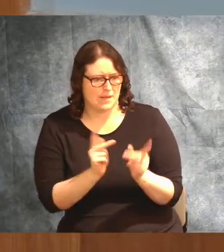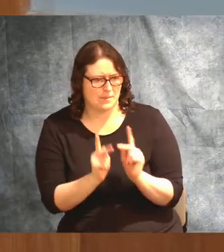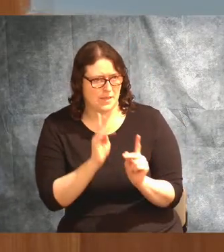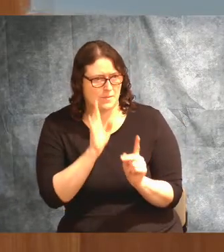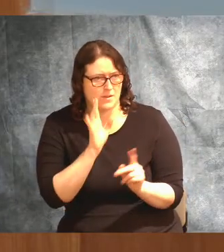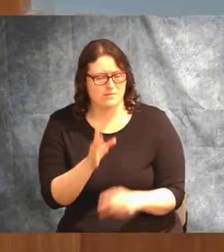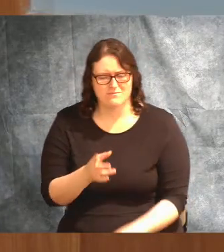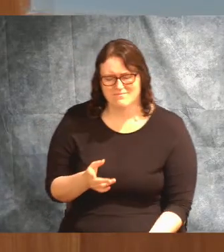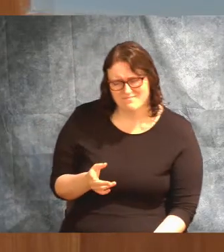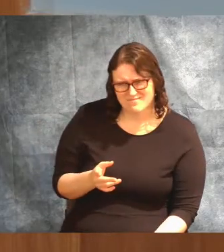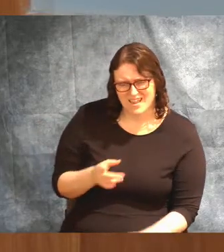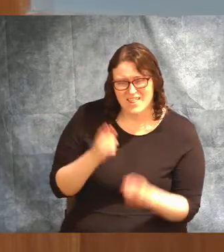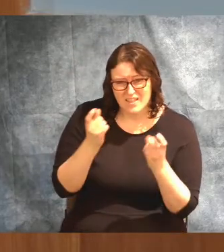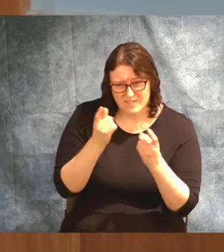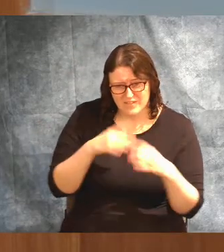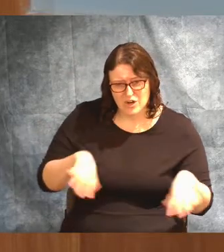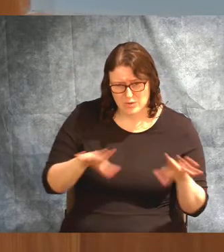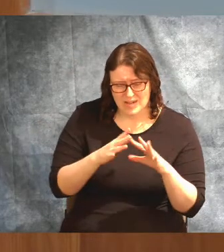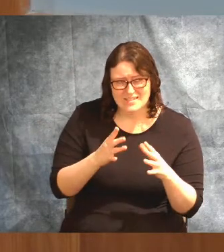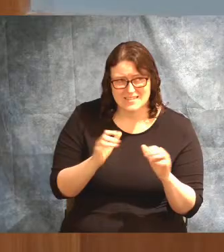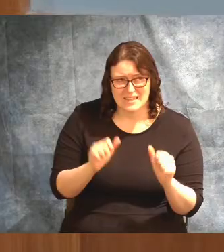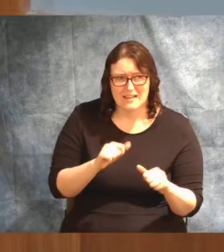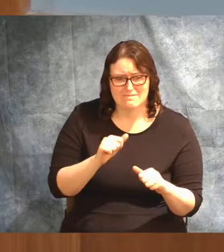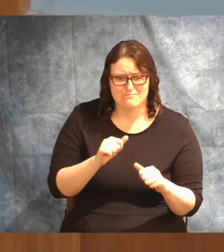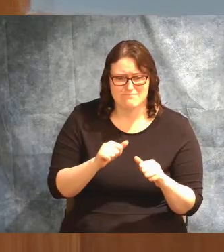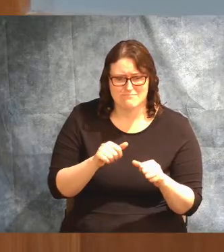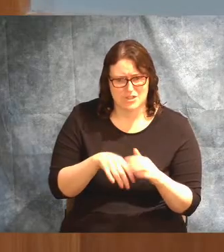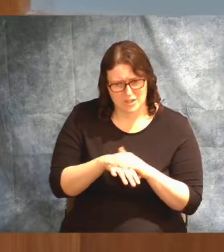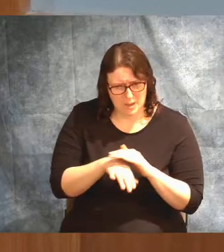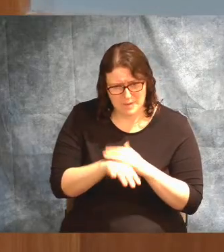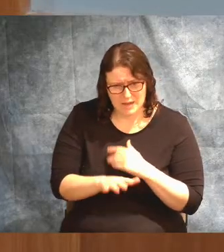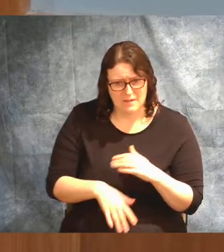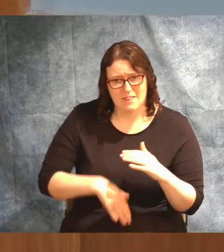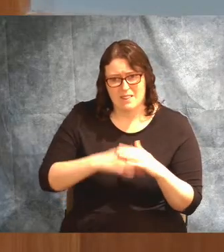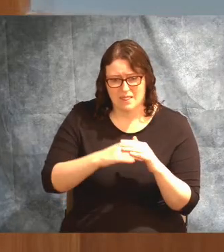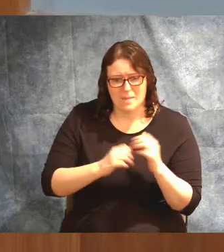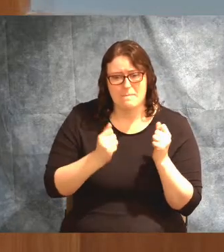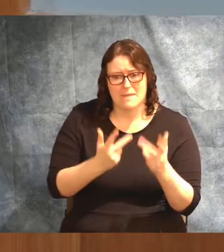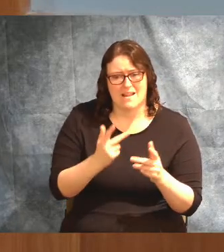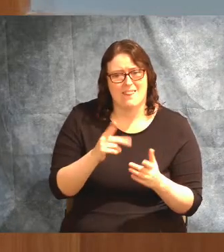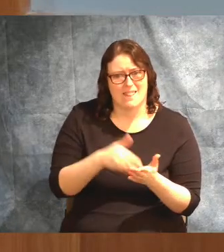of people. So that could not have been the reason. The reason was his association with Lincoln Heist